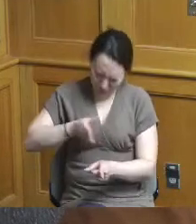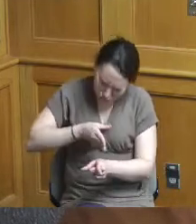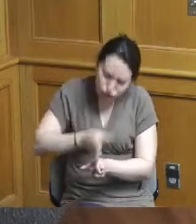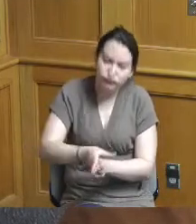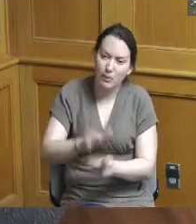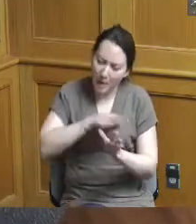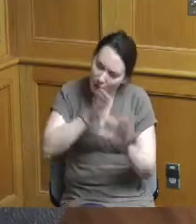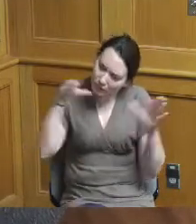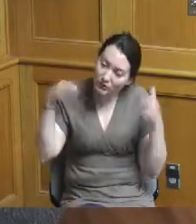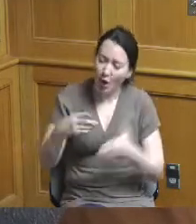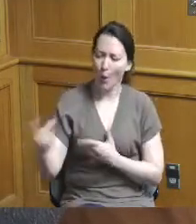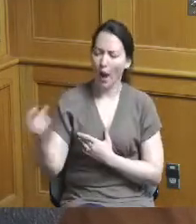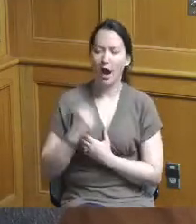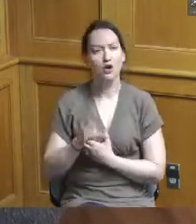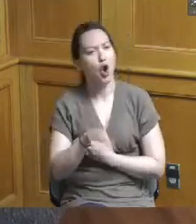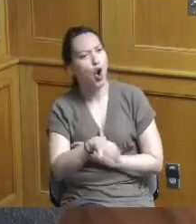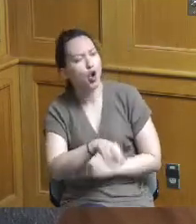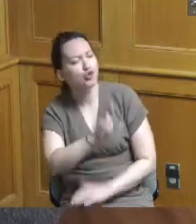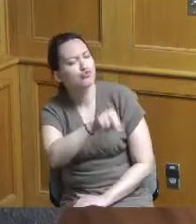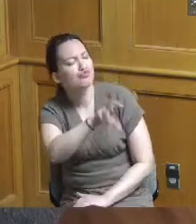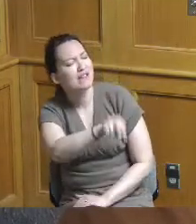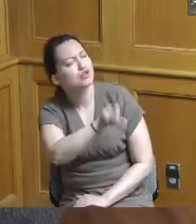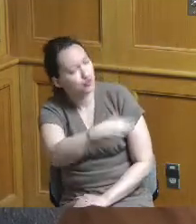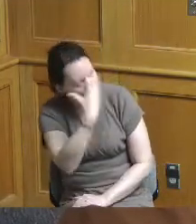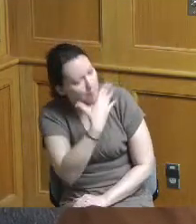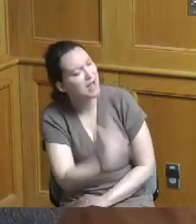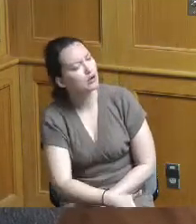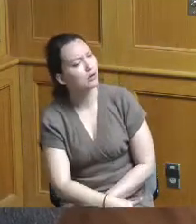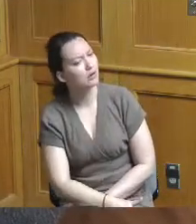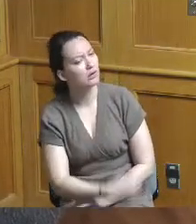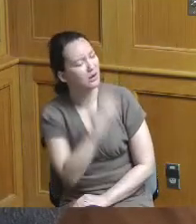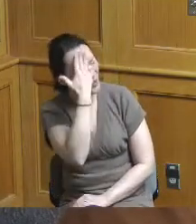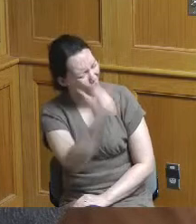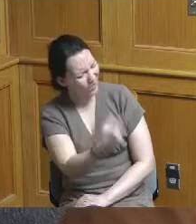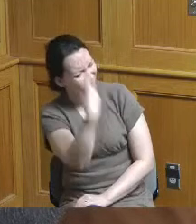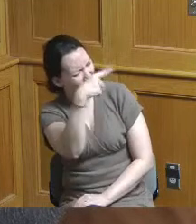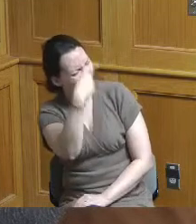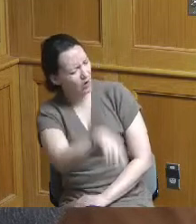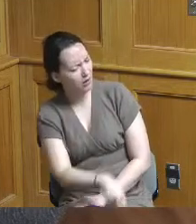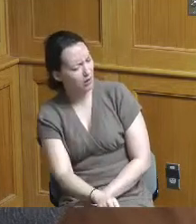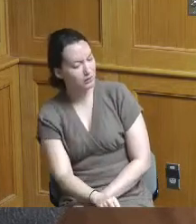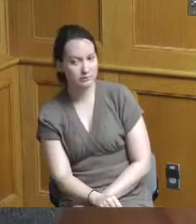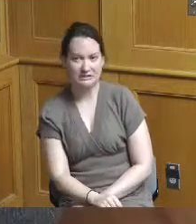they gonna ask me to reach you knew better why'd you do that so that's why I'm asking